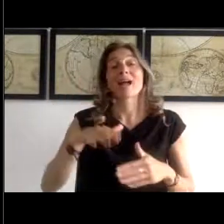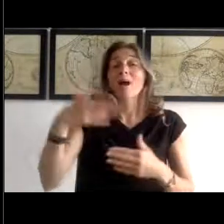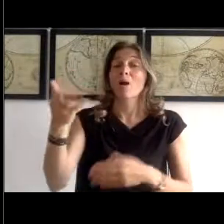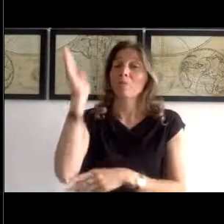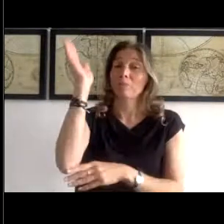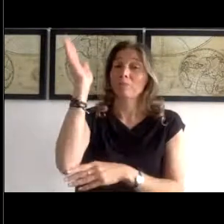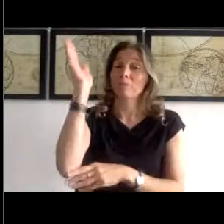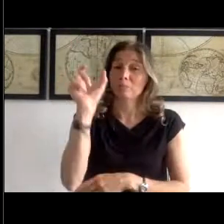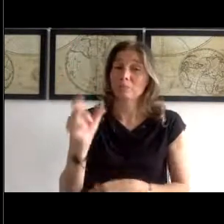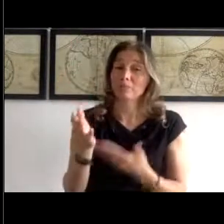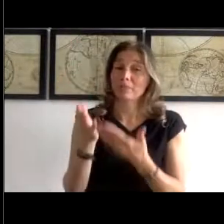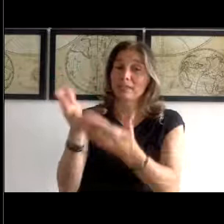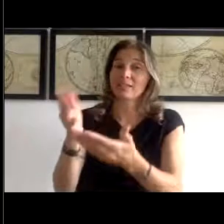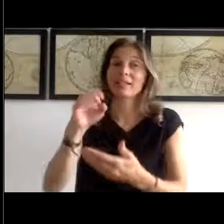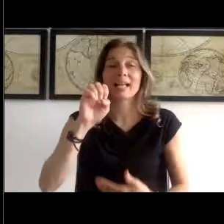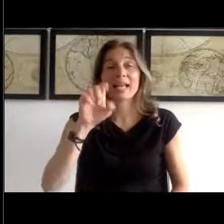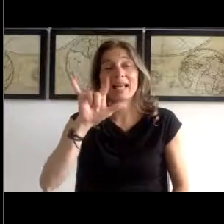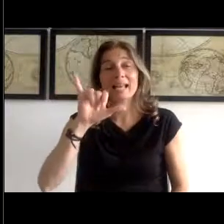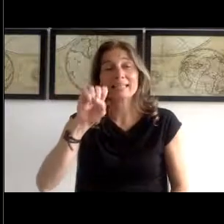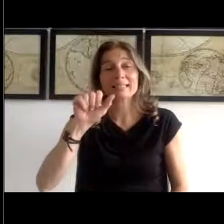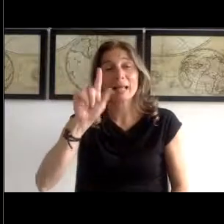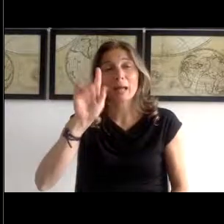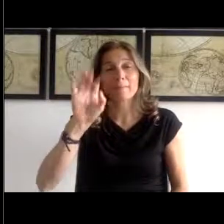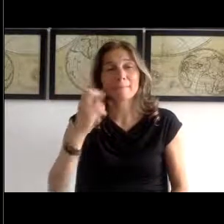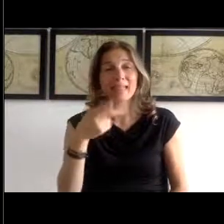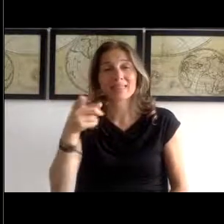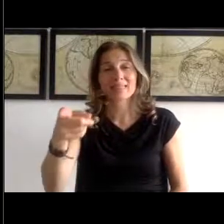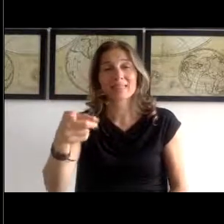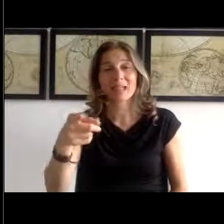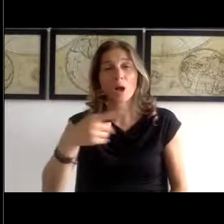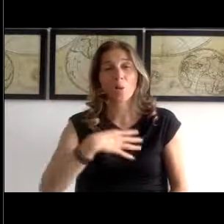this means before going on Erasmus you have the possibility